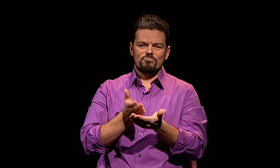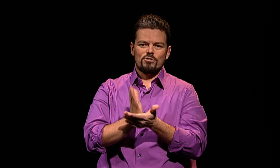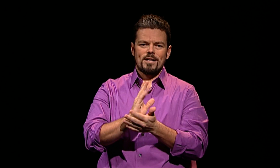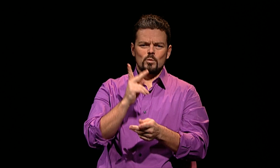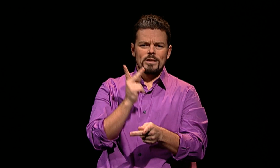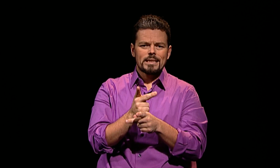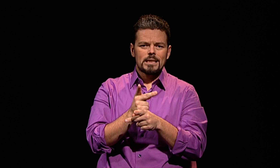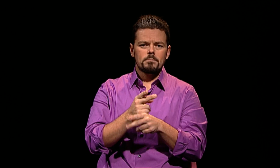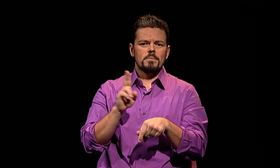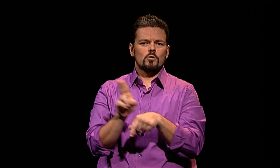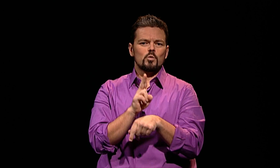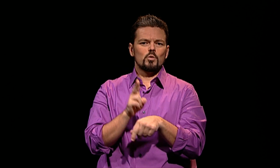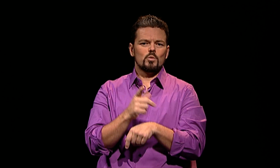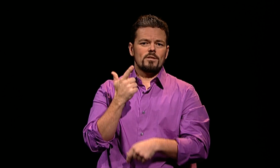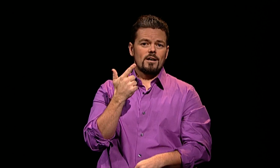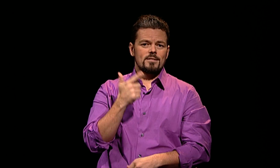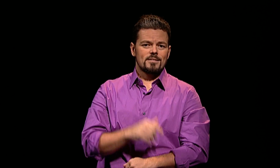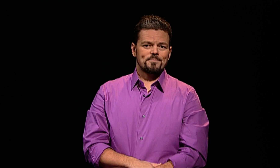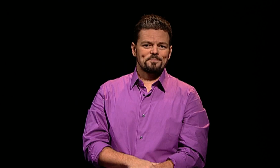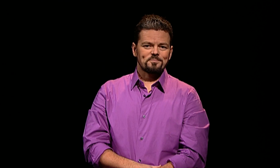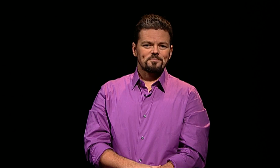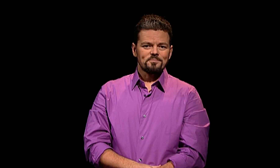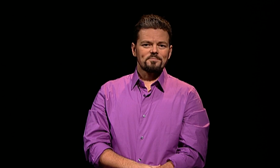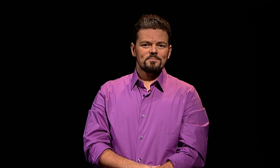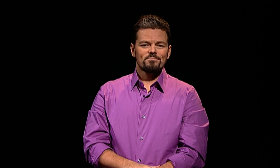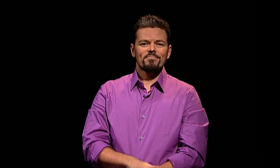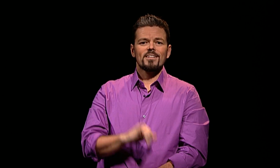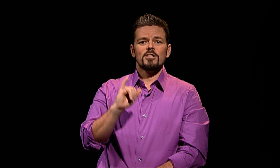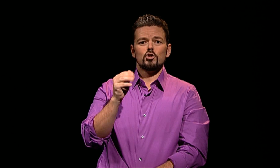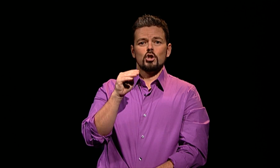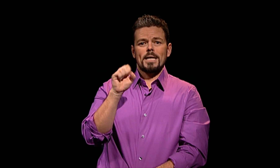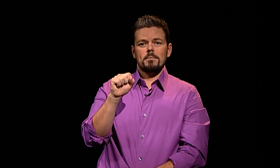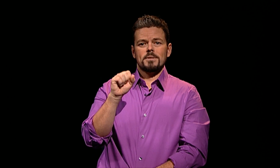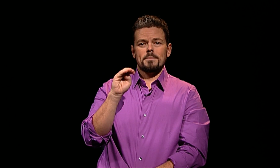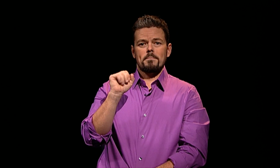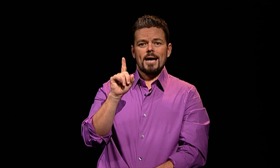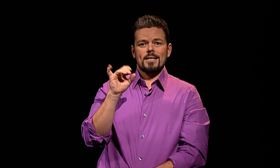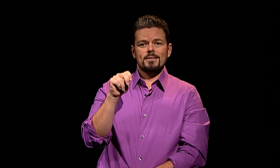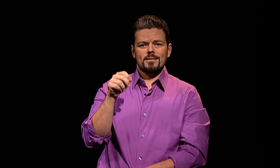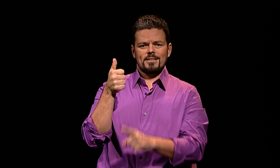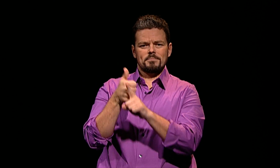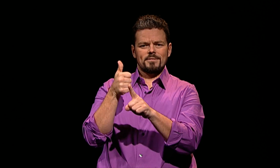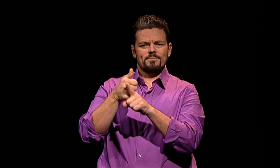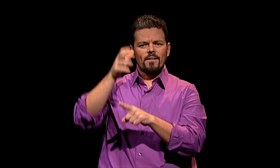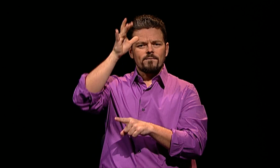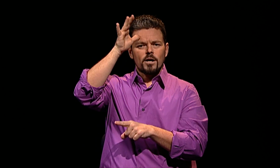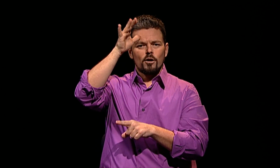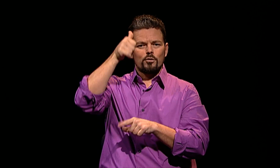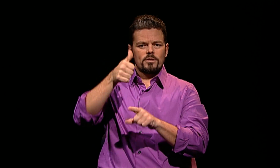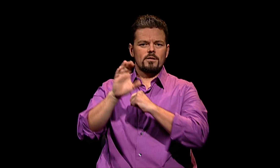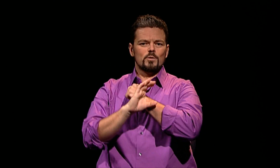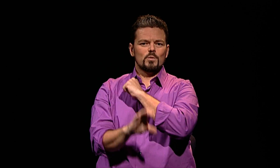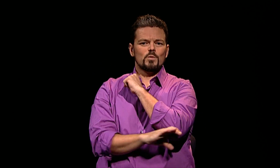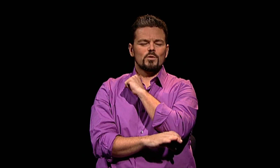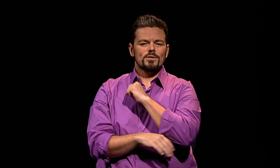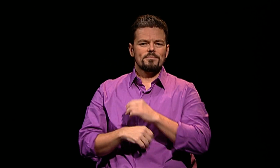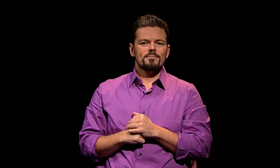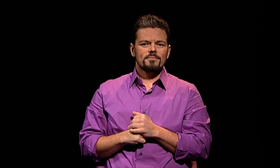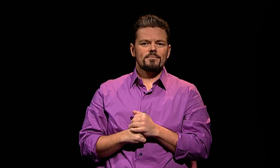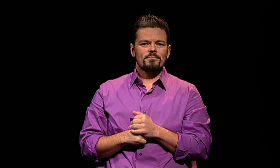AS WELL AS THE RIGHT TO KEEP AND BEAR ARMS. JAMES MADISON, THE FATHER OF THE CONSTITUTION